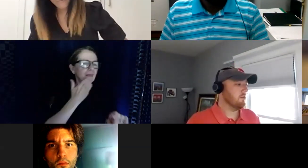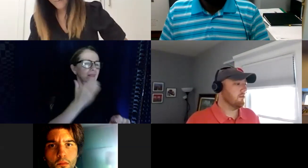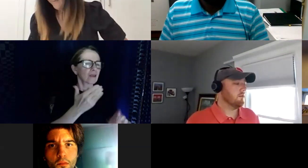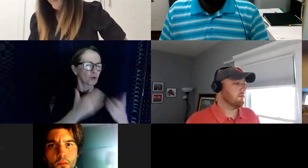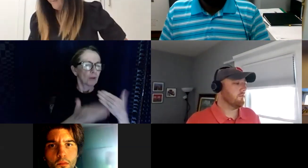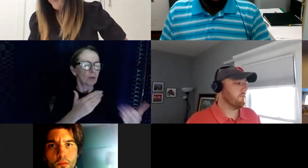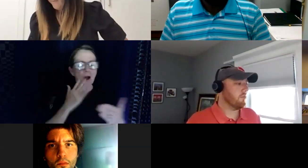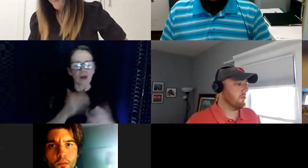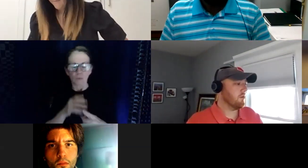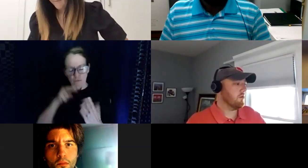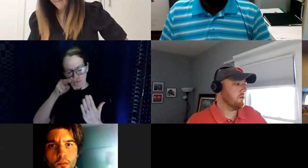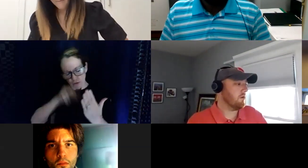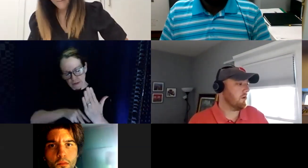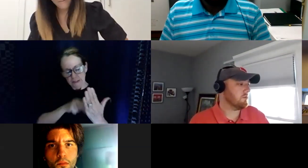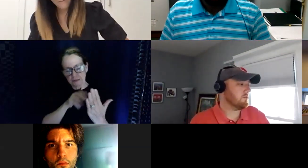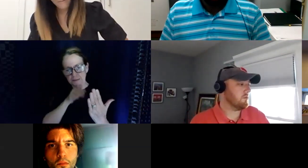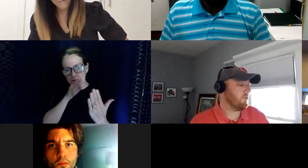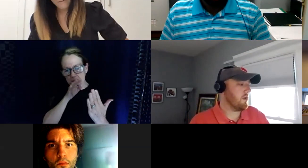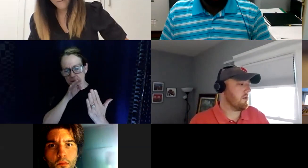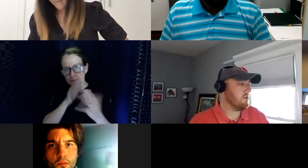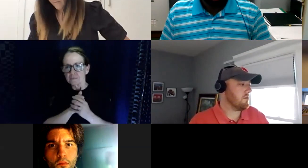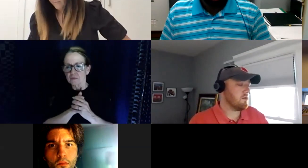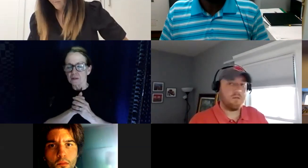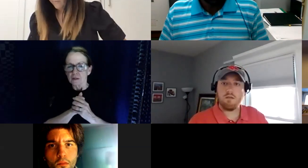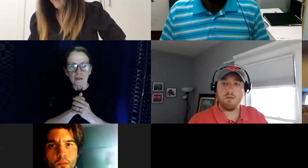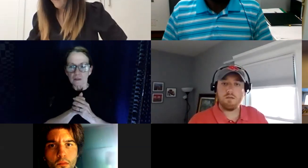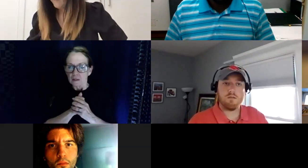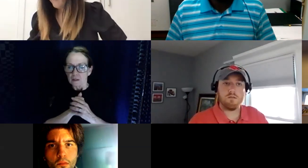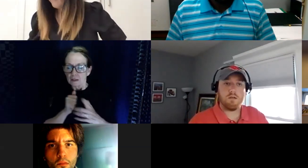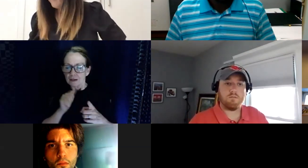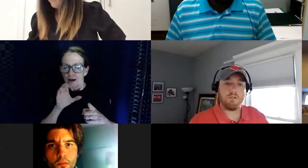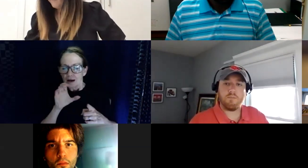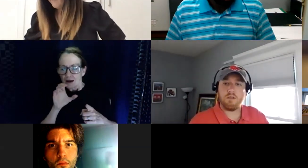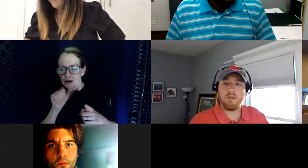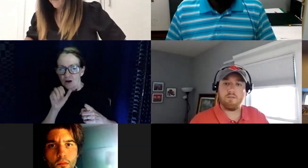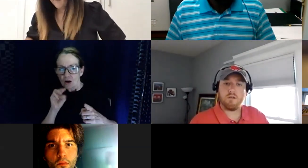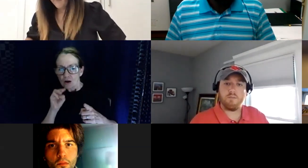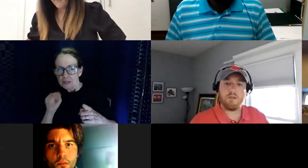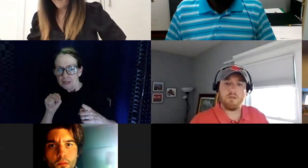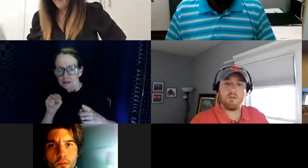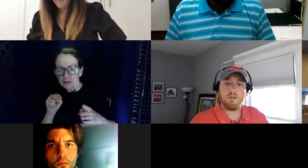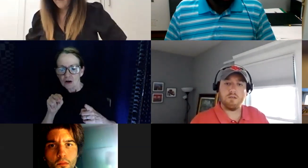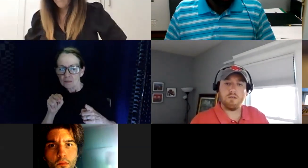OKAY?